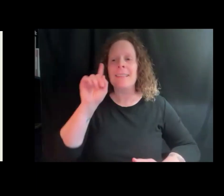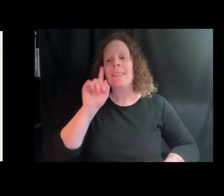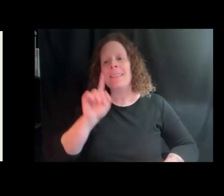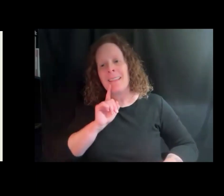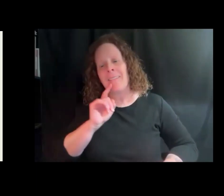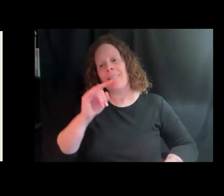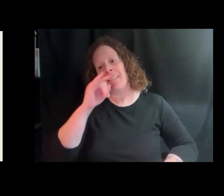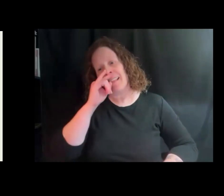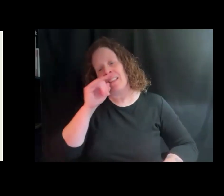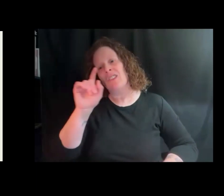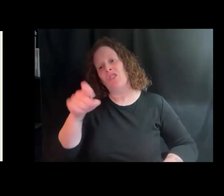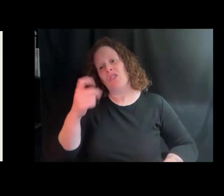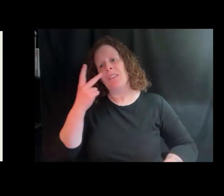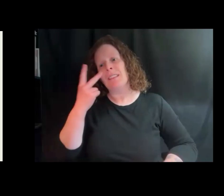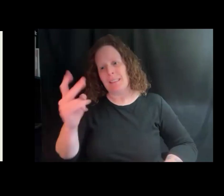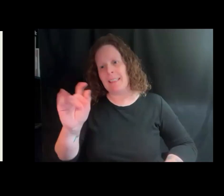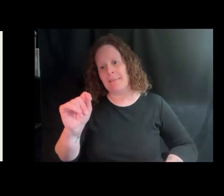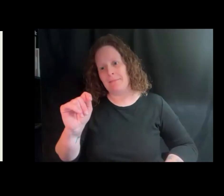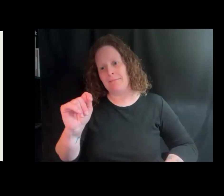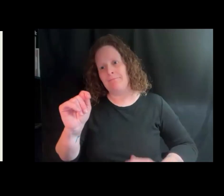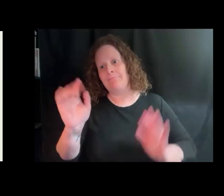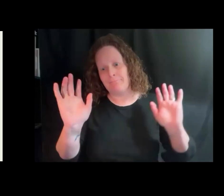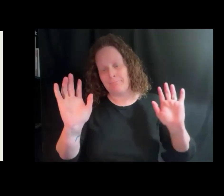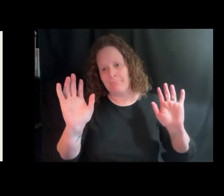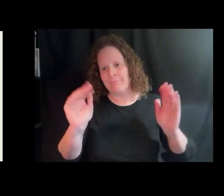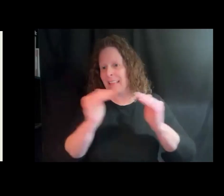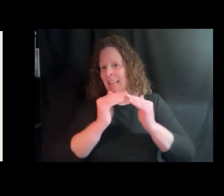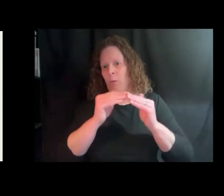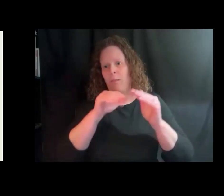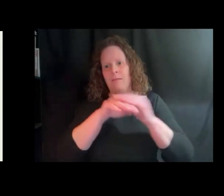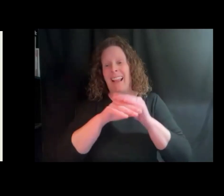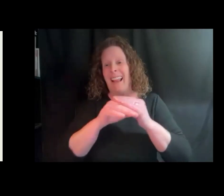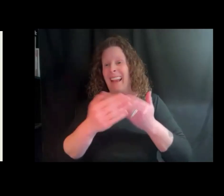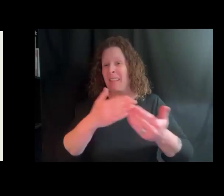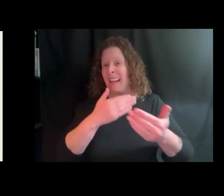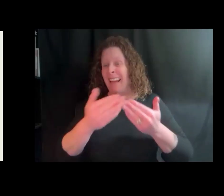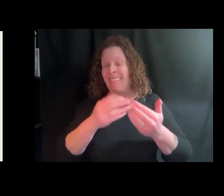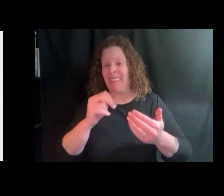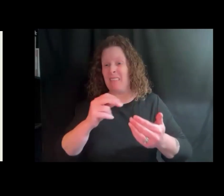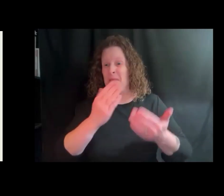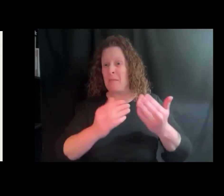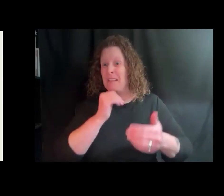hearing student can hear it the deaf student should be told about it. They should be able to see it